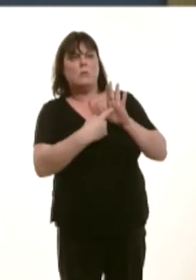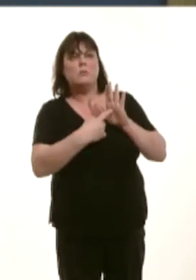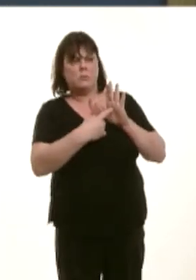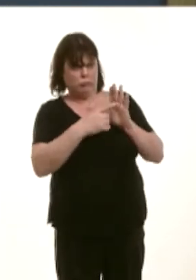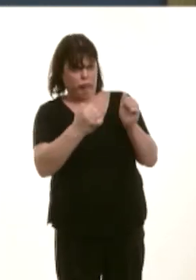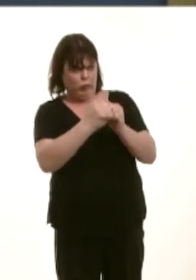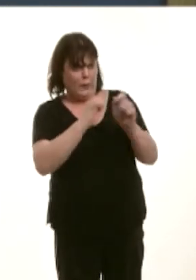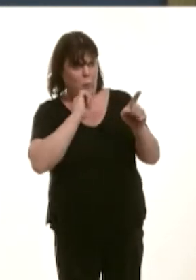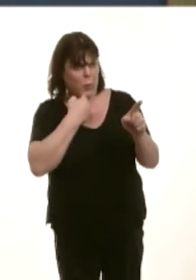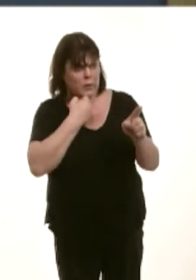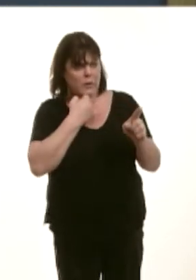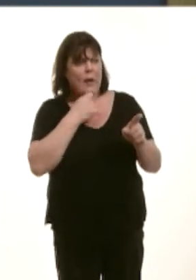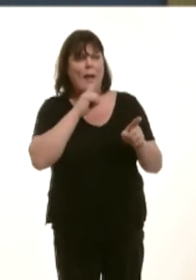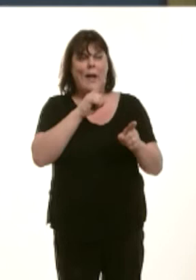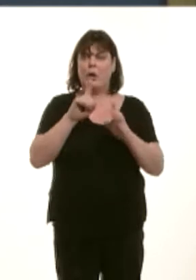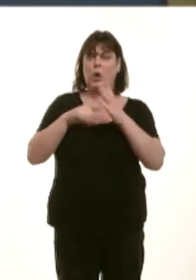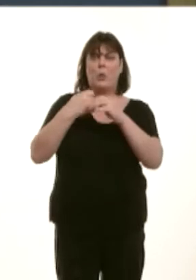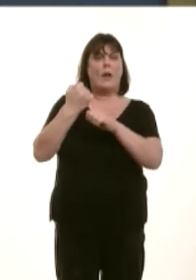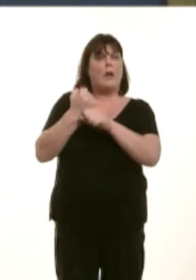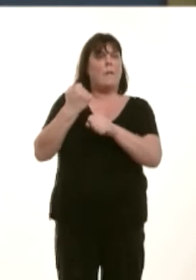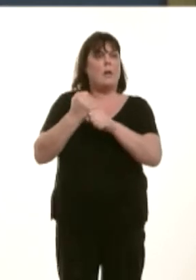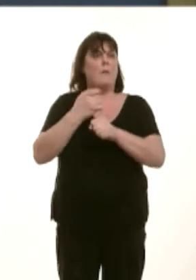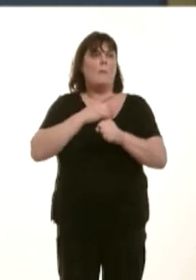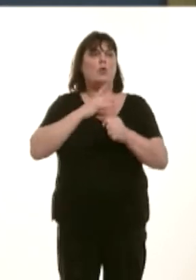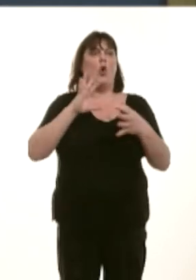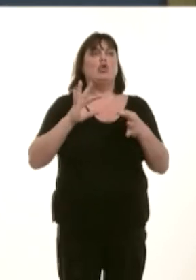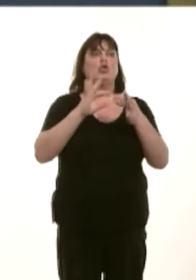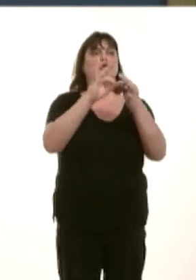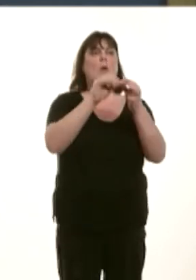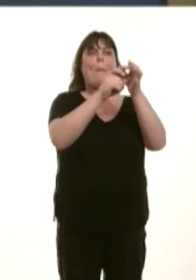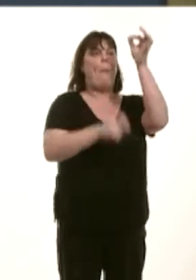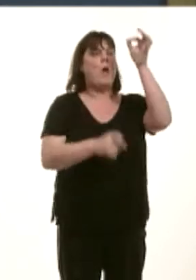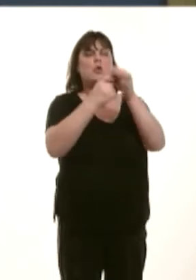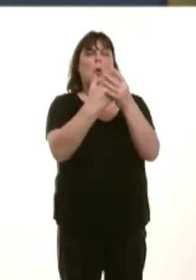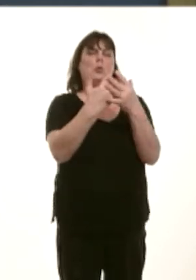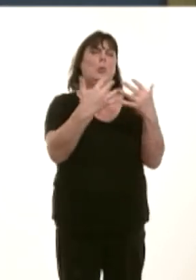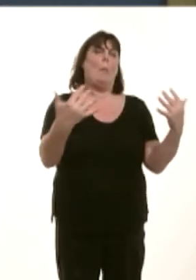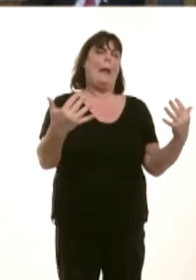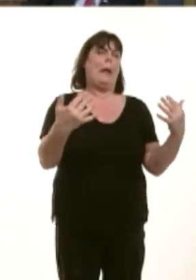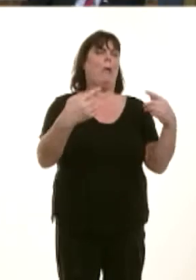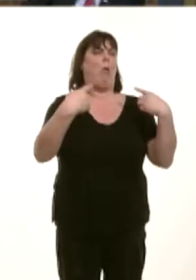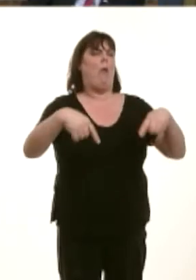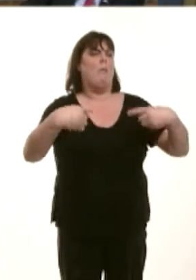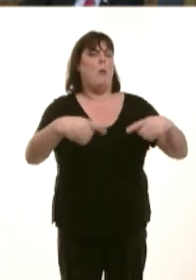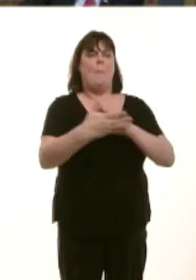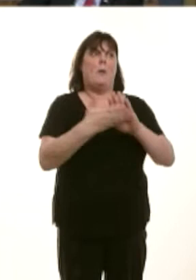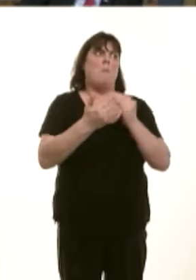to ensure that joint masts are not overloaded, thereby causing further problems for local residents?